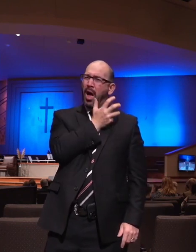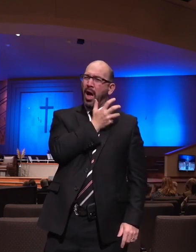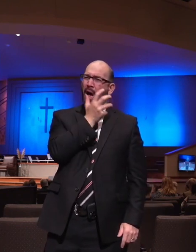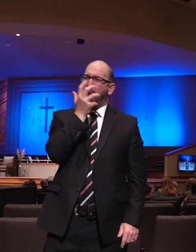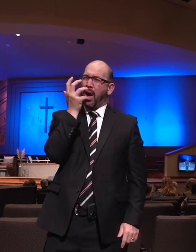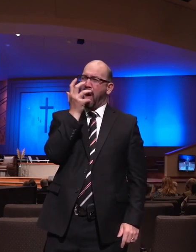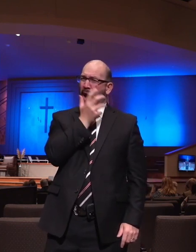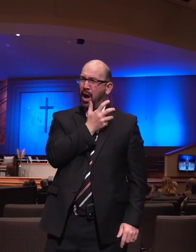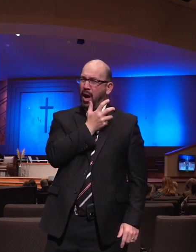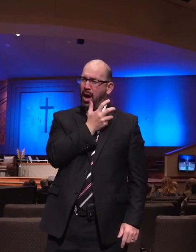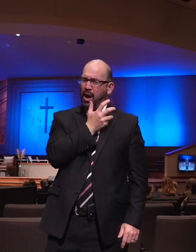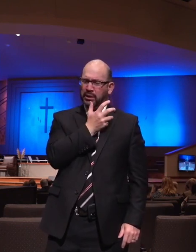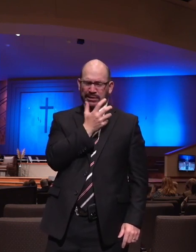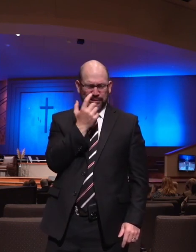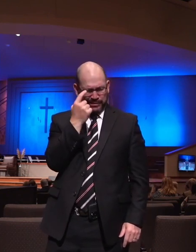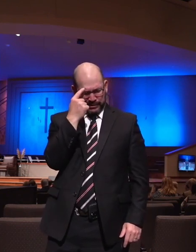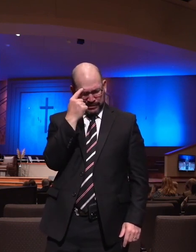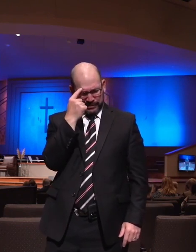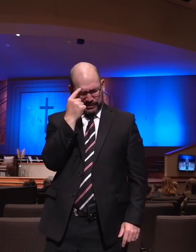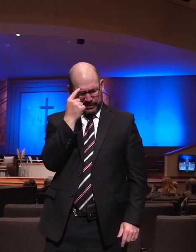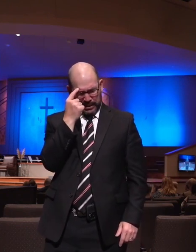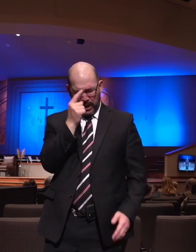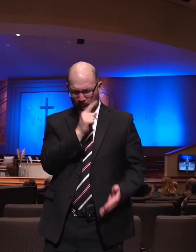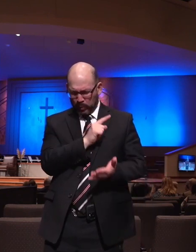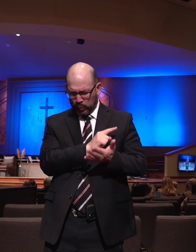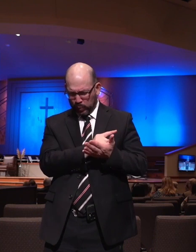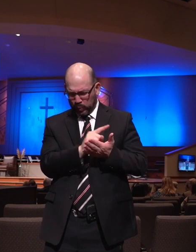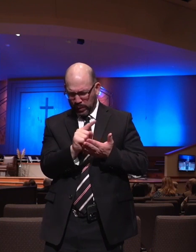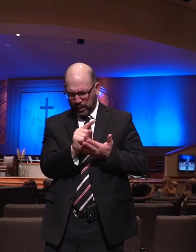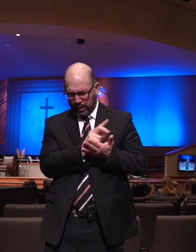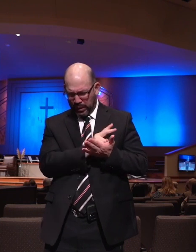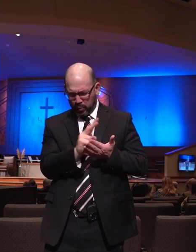it was about a week afterwards we were watching the news